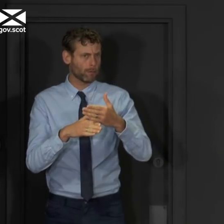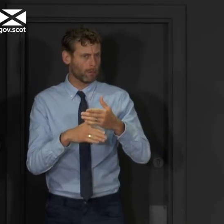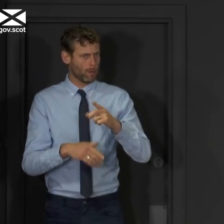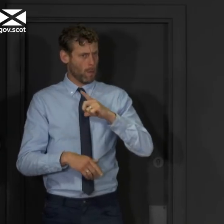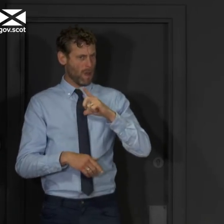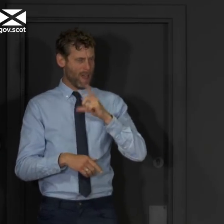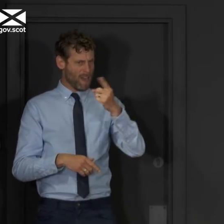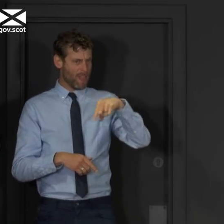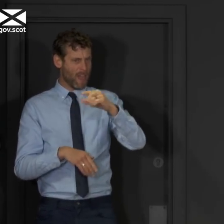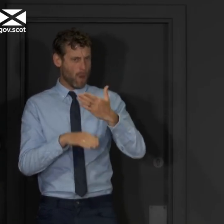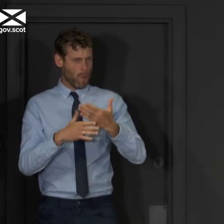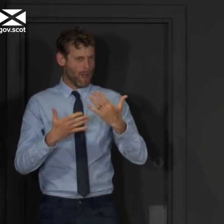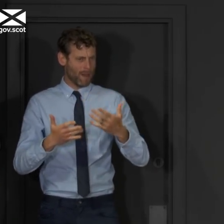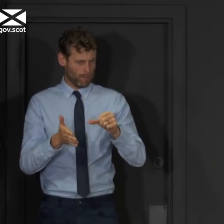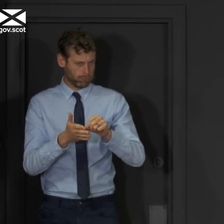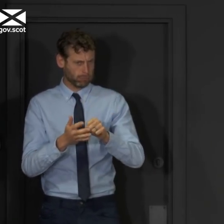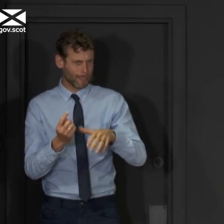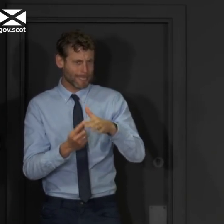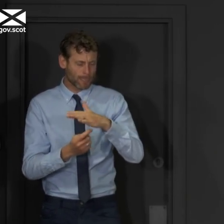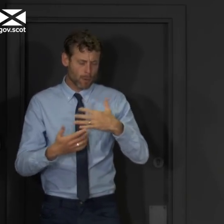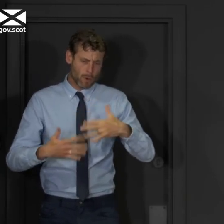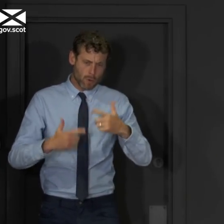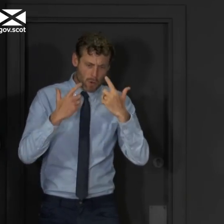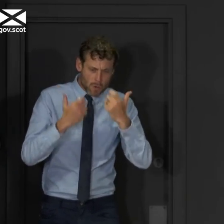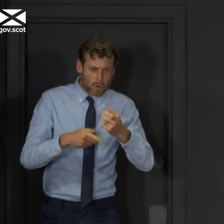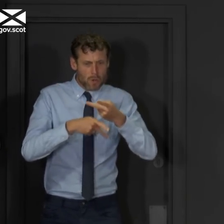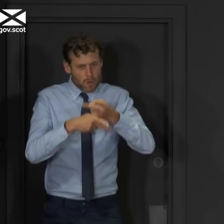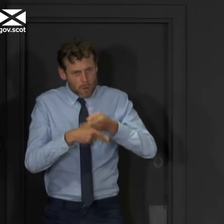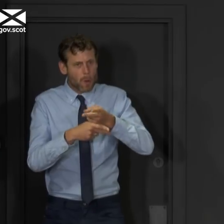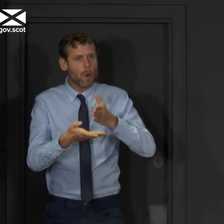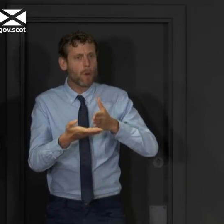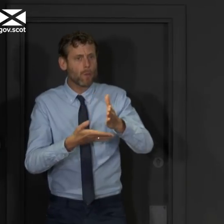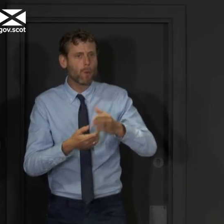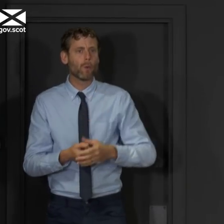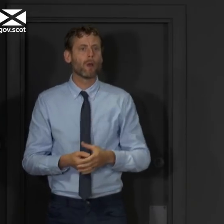and testing circumstances. Now I want to highlight three issues today